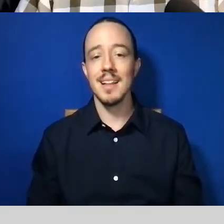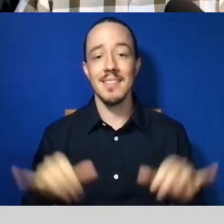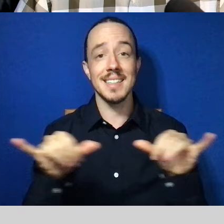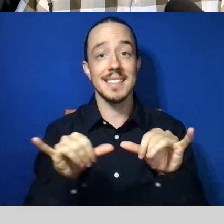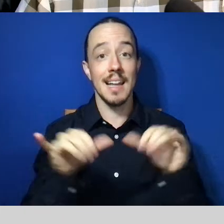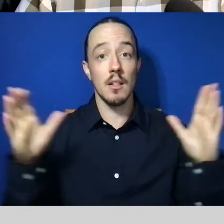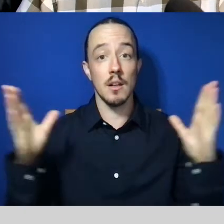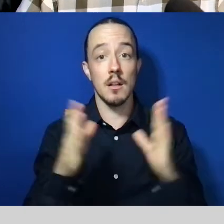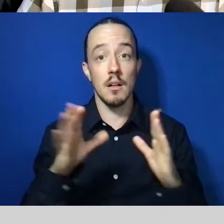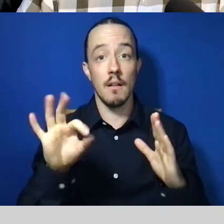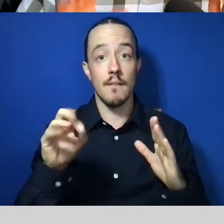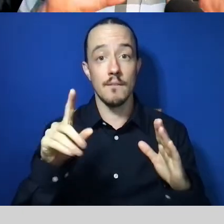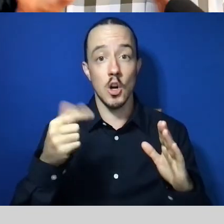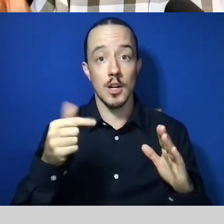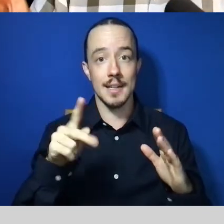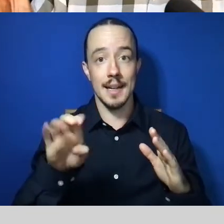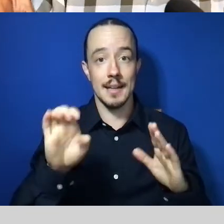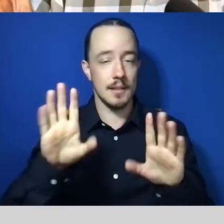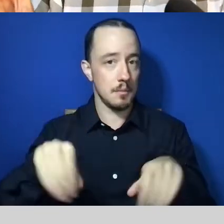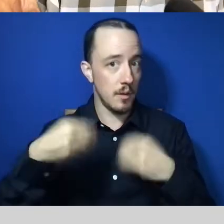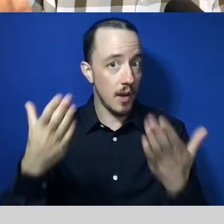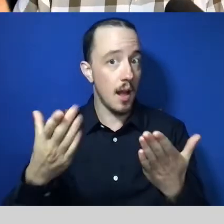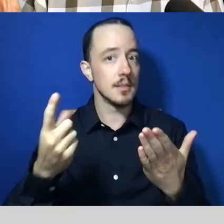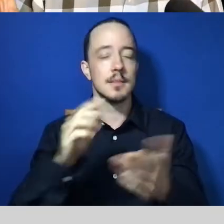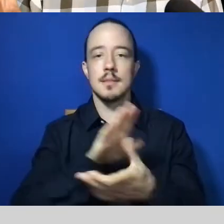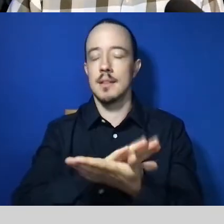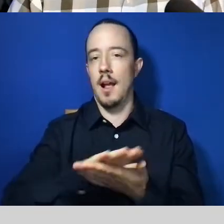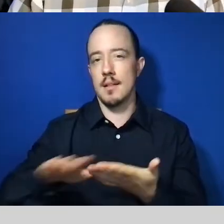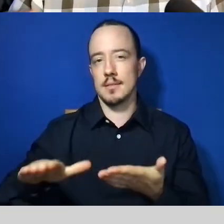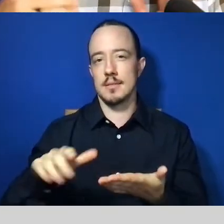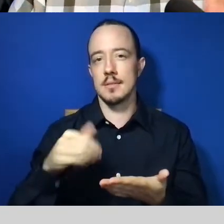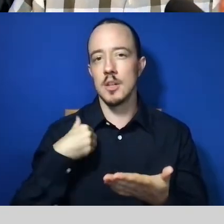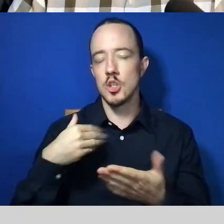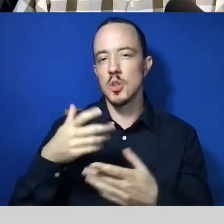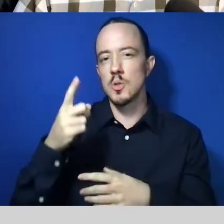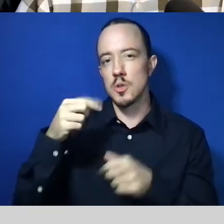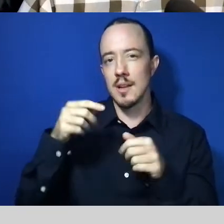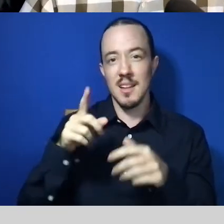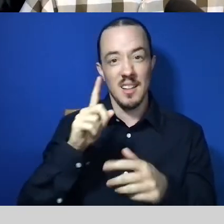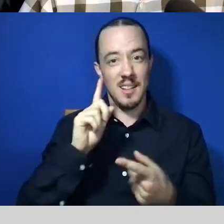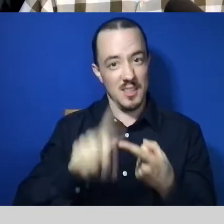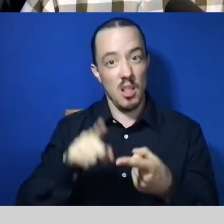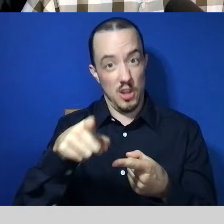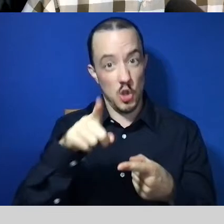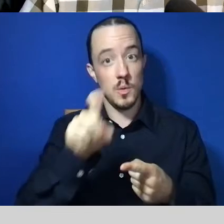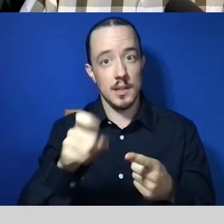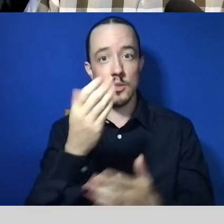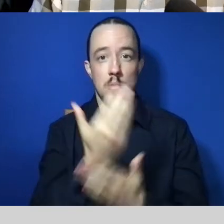you really should kind of push that over into the cloud provider's world and leverage those cloud native tools for you.